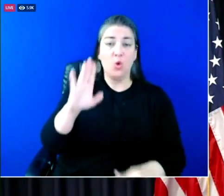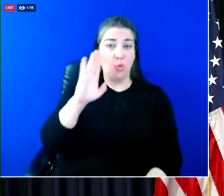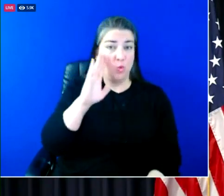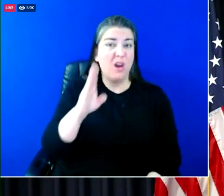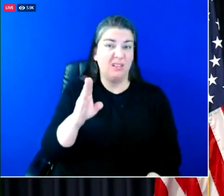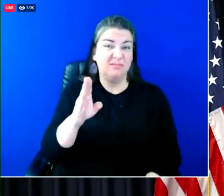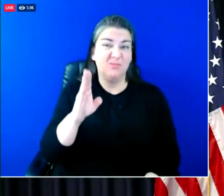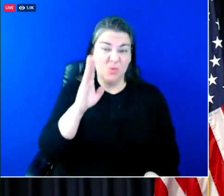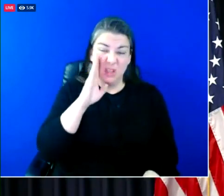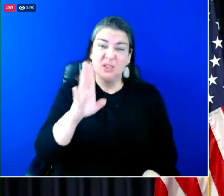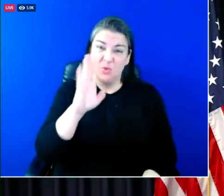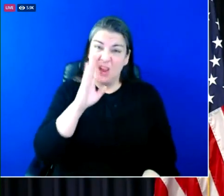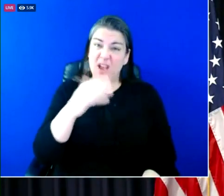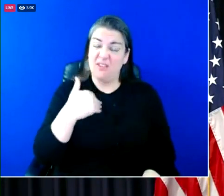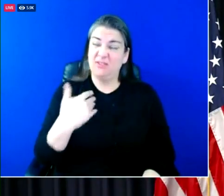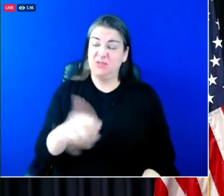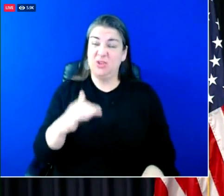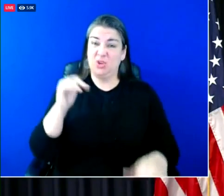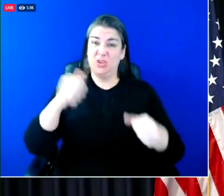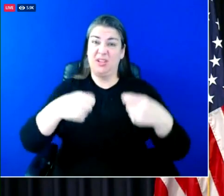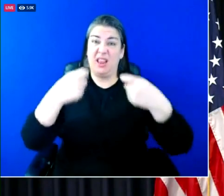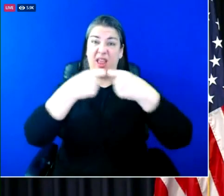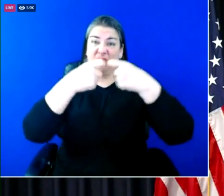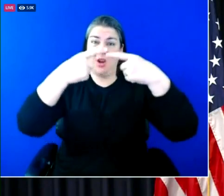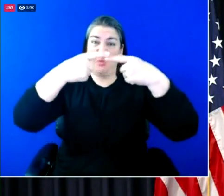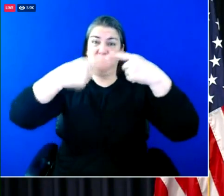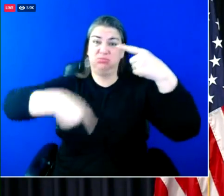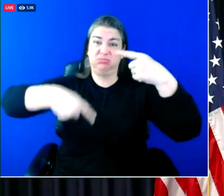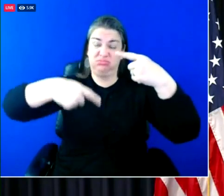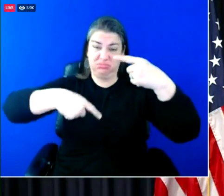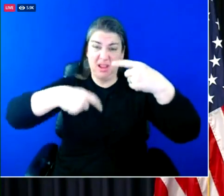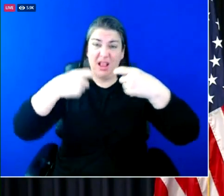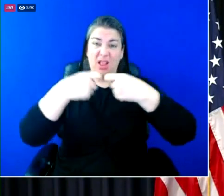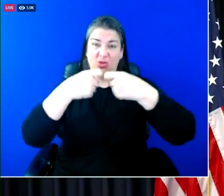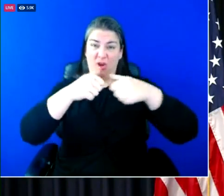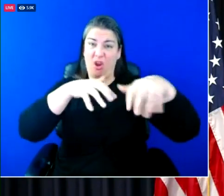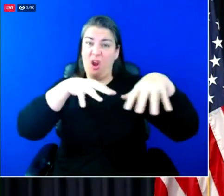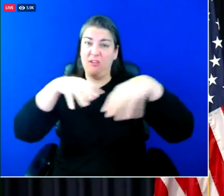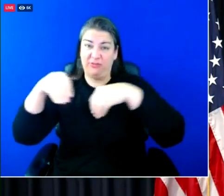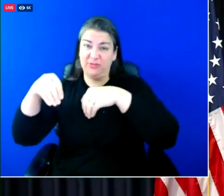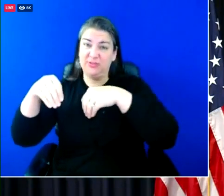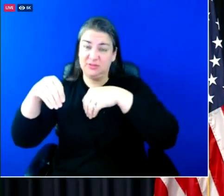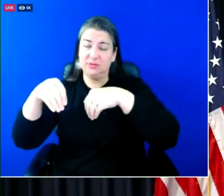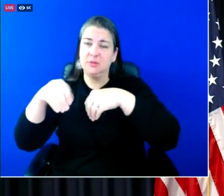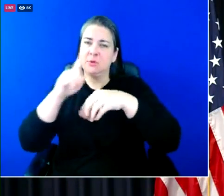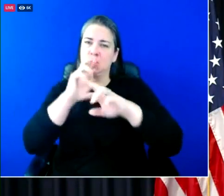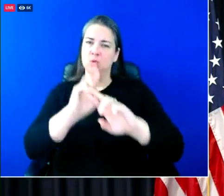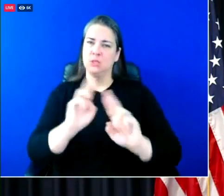down power lines and power outages. If possible, prepare for the need to use